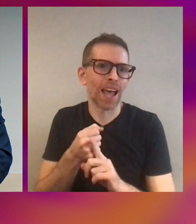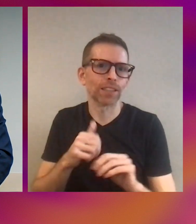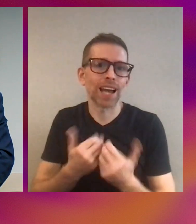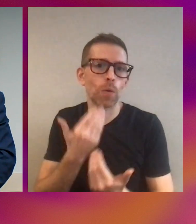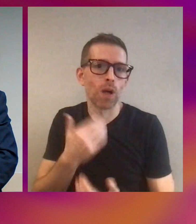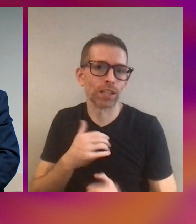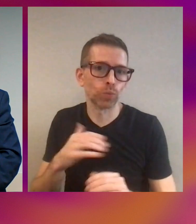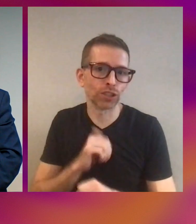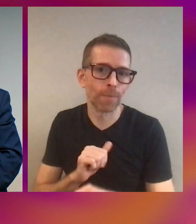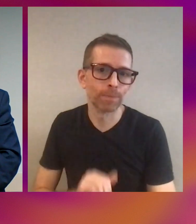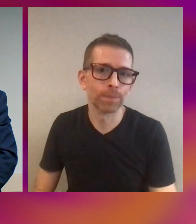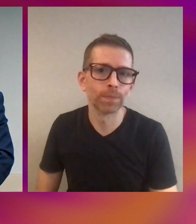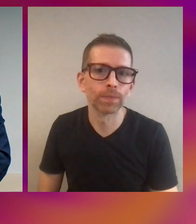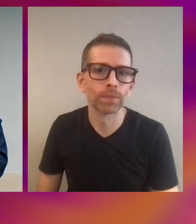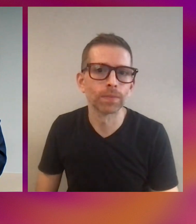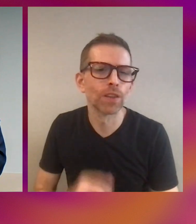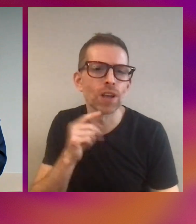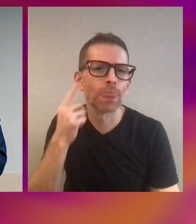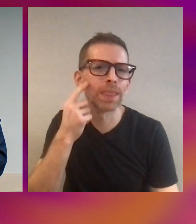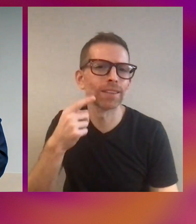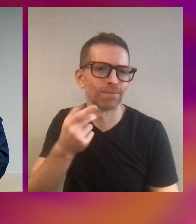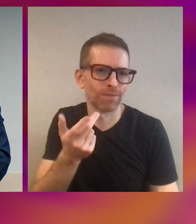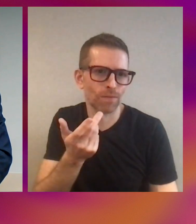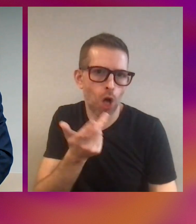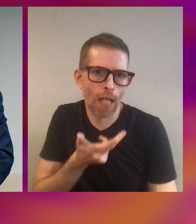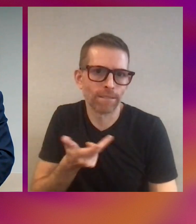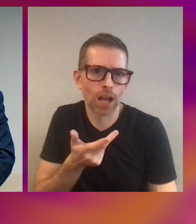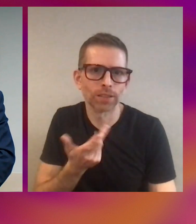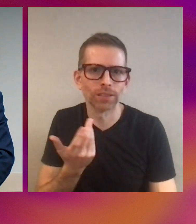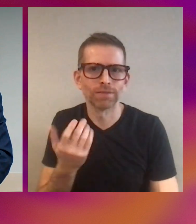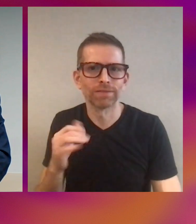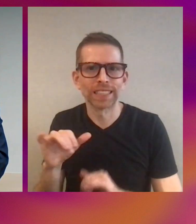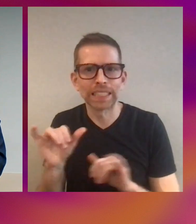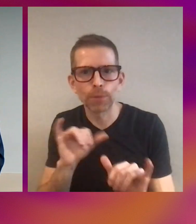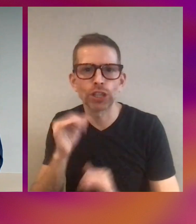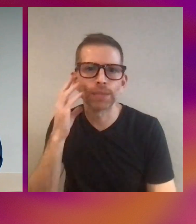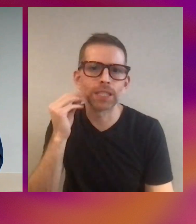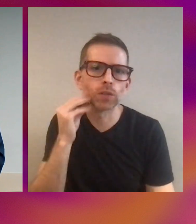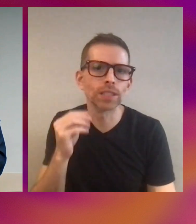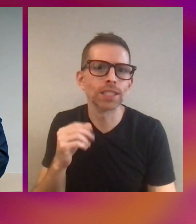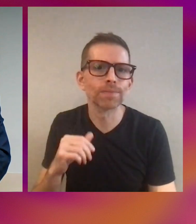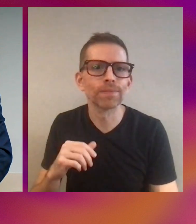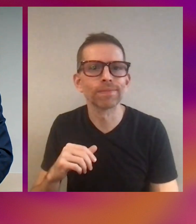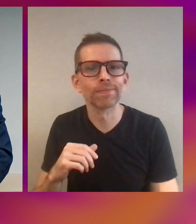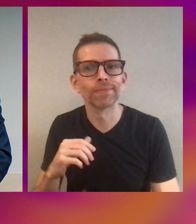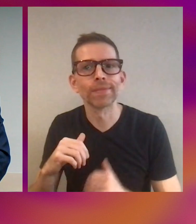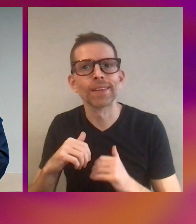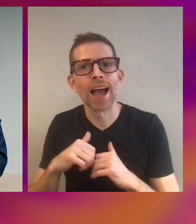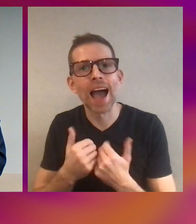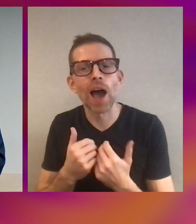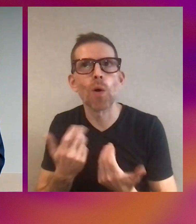how well I'm able to do my job. I think all of us have similar examples of how even with the things that are important to us